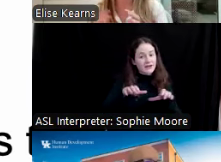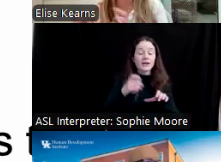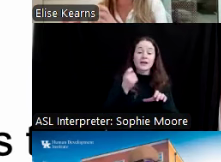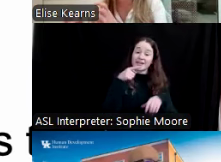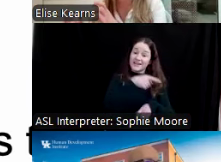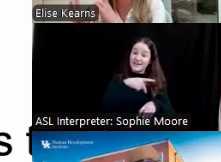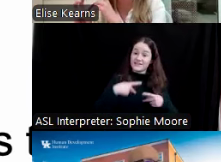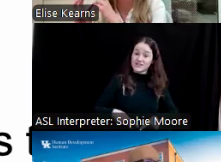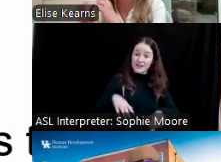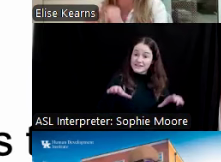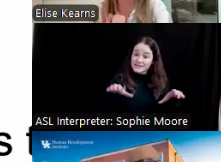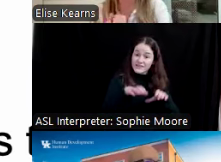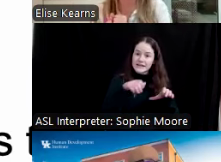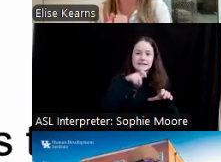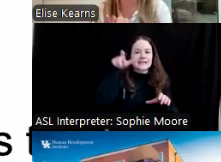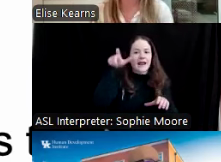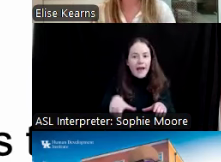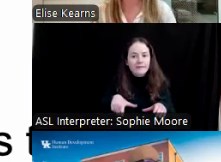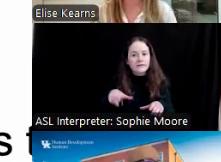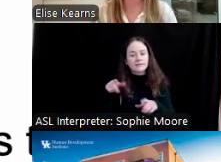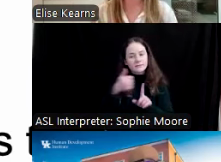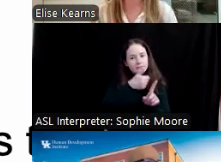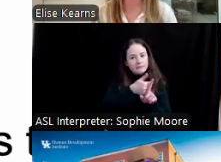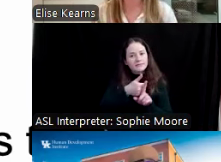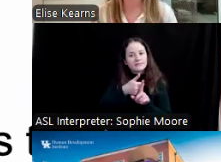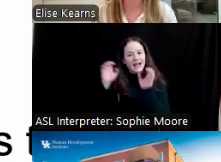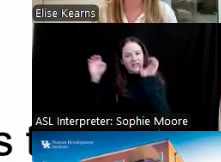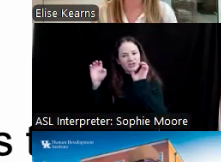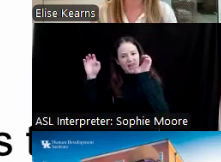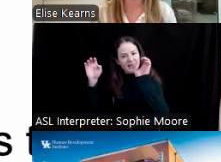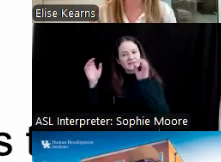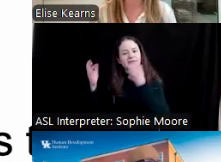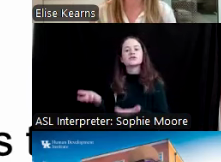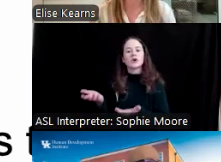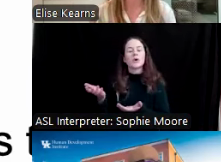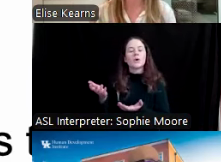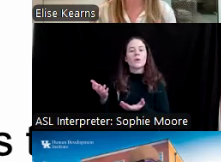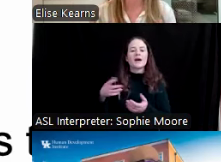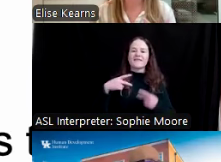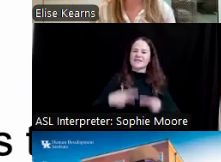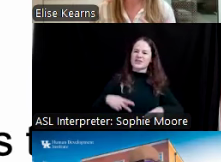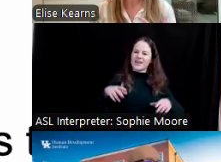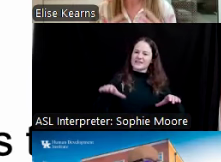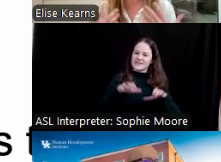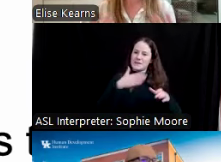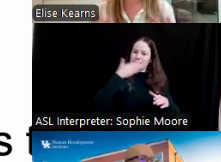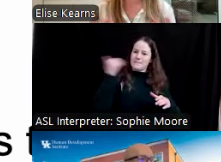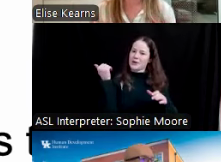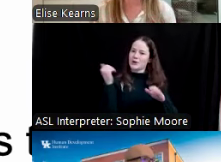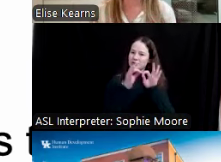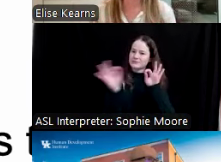in the exercise category. So, we like to use the term physical activity because that can really be anything that is your